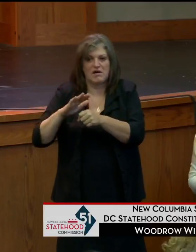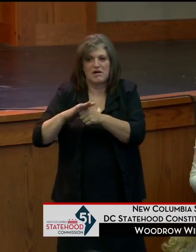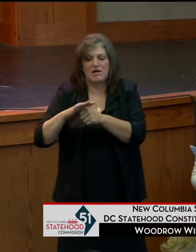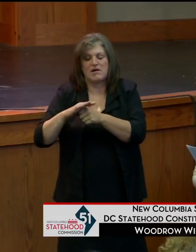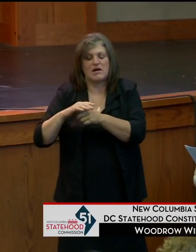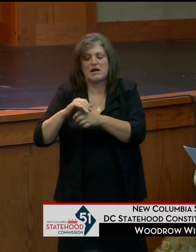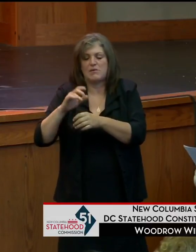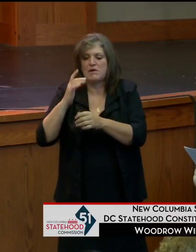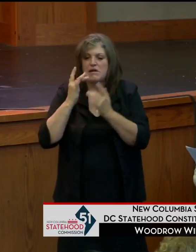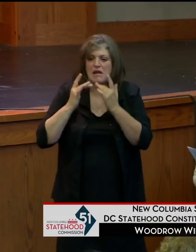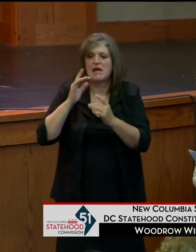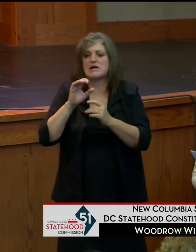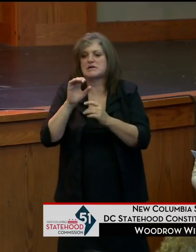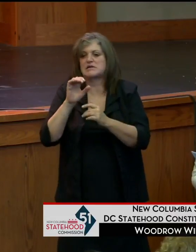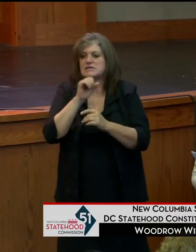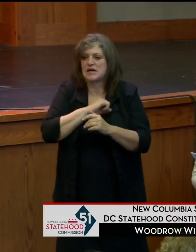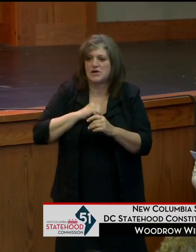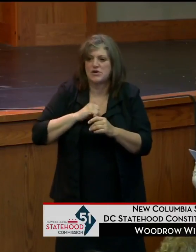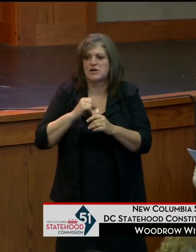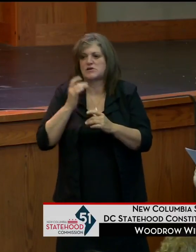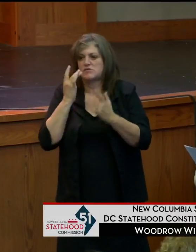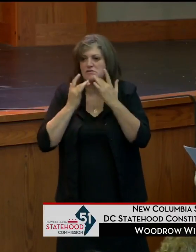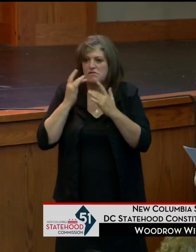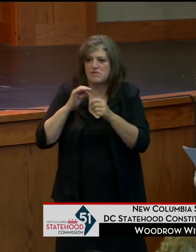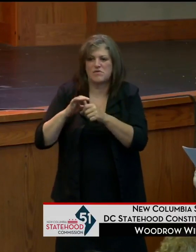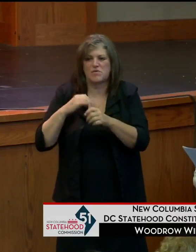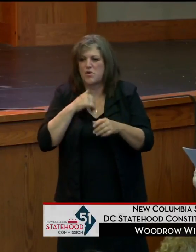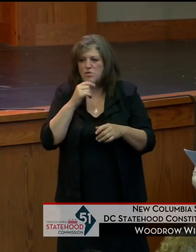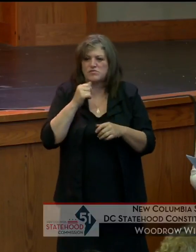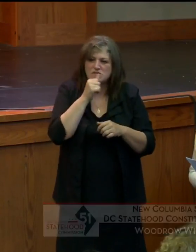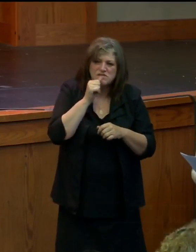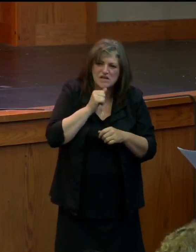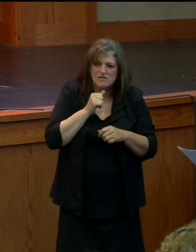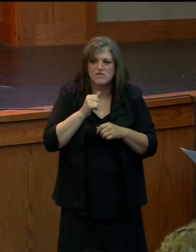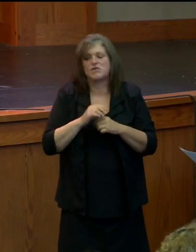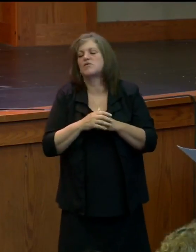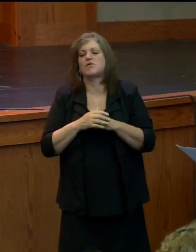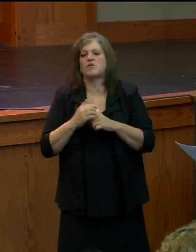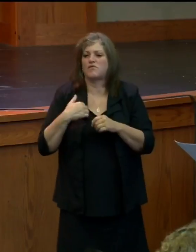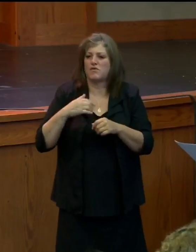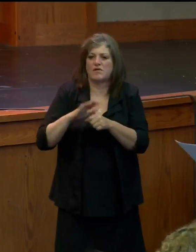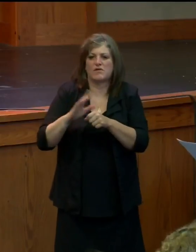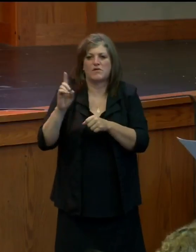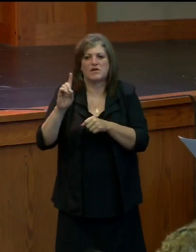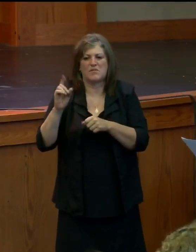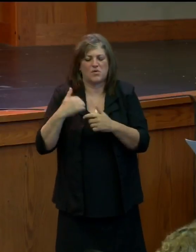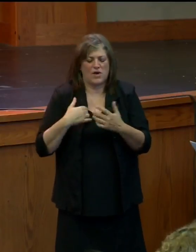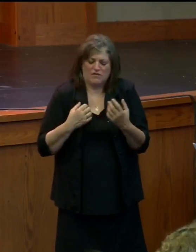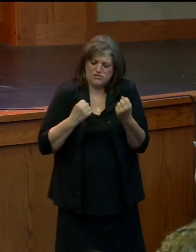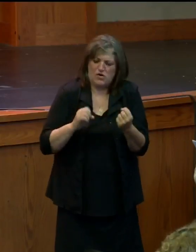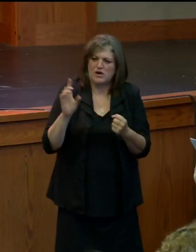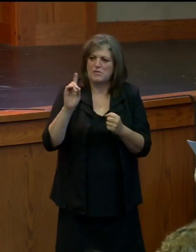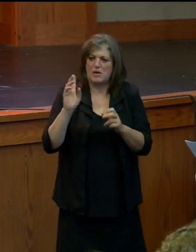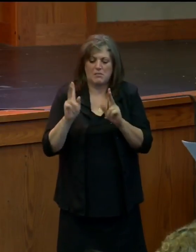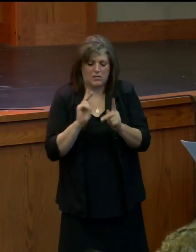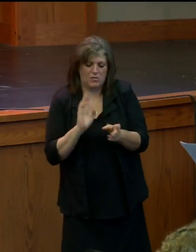VOTING REPRESENTATIVE, WE DON'T SUFFER FOR WANT OF DEMOCRACY HERE. WE HAVE A ROBUST DEMOCRACY WITH PEOPLE PARTICIPATING IN THEIR